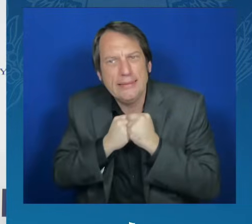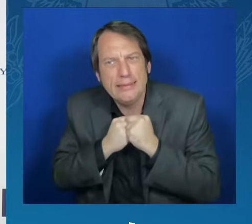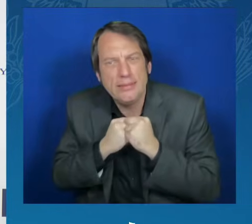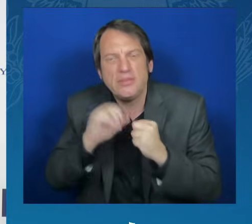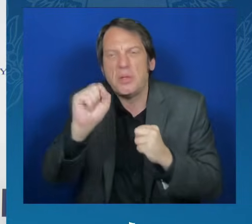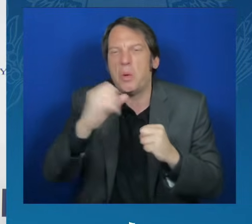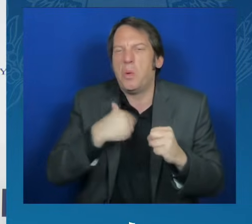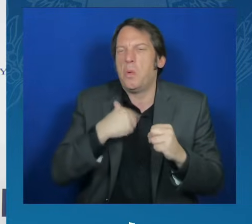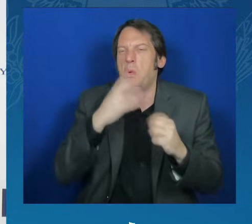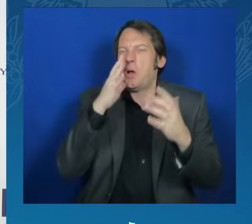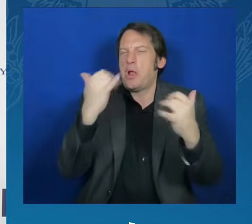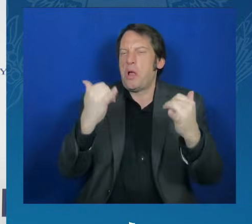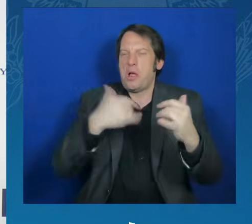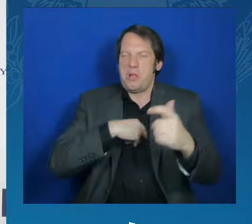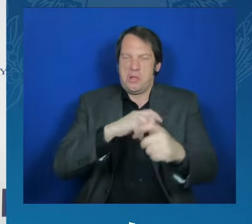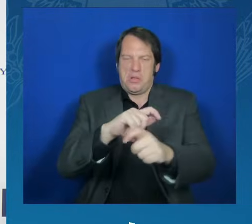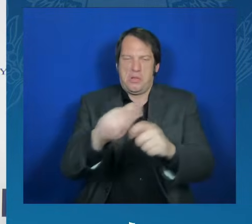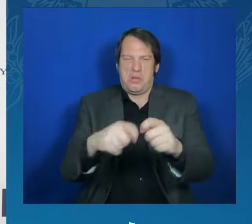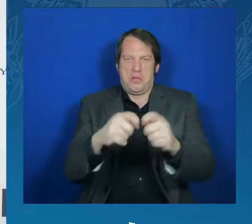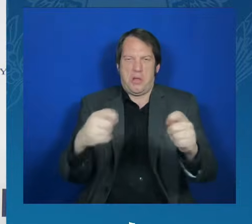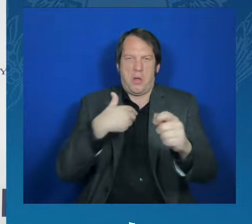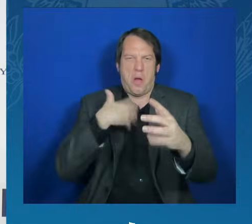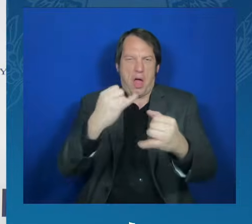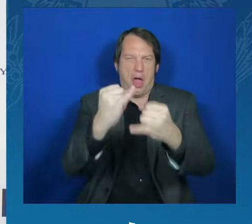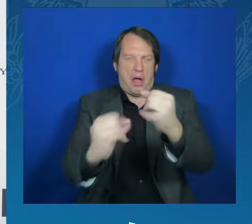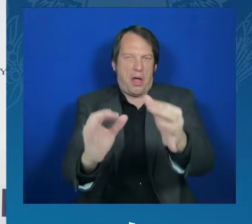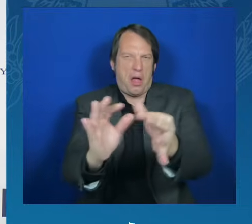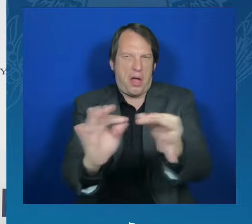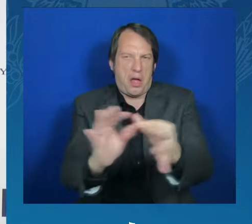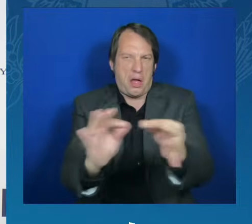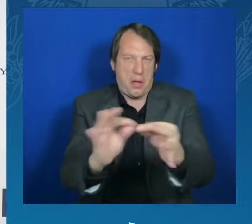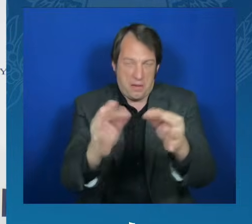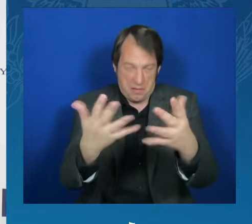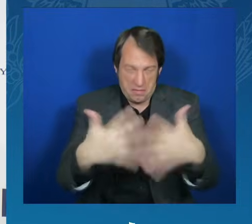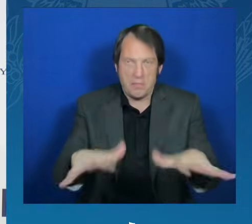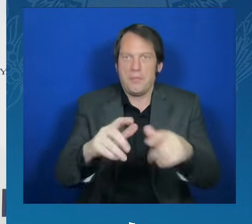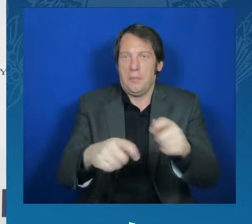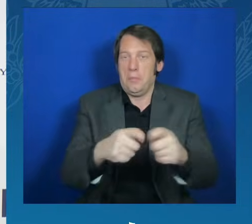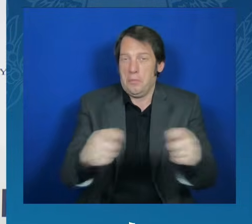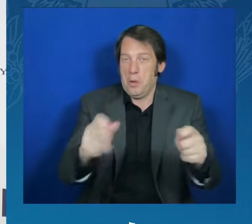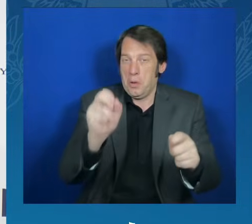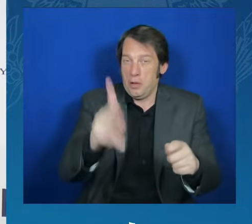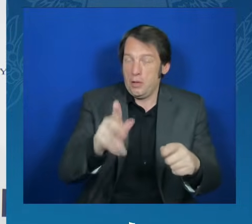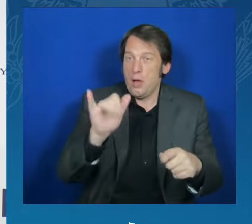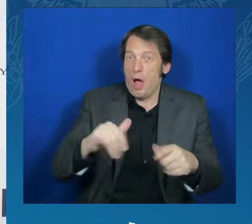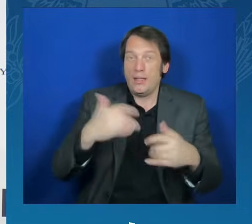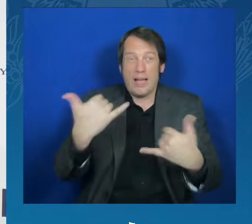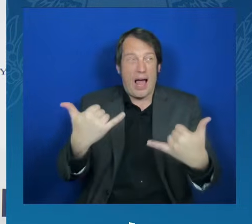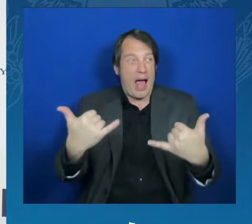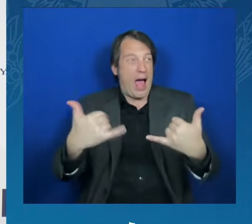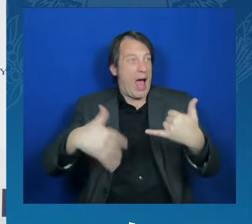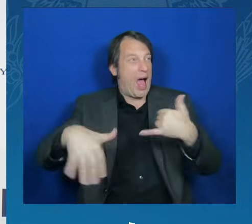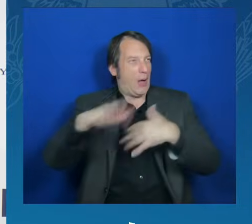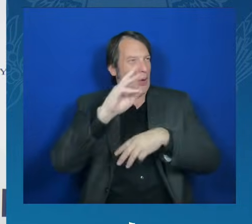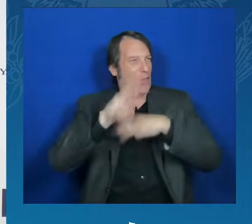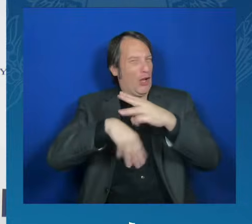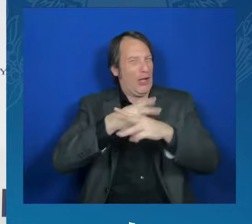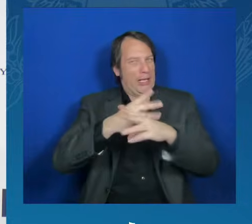In these unsettled times, it is clear: America cannot retreat.